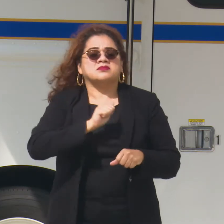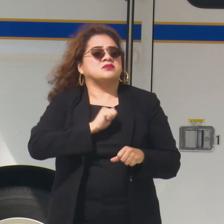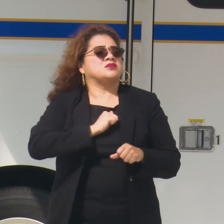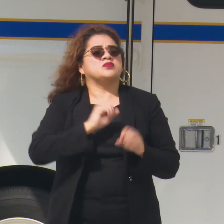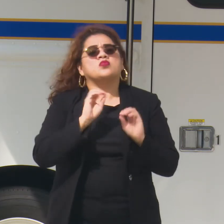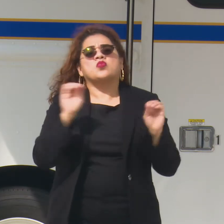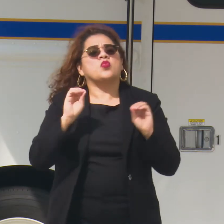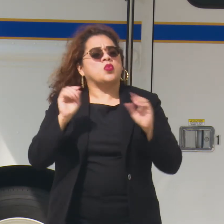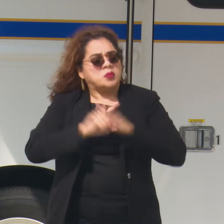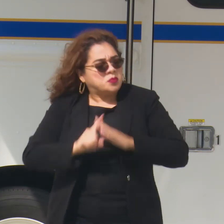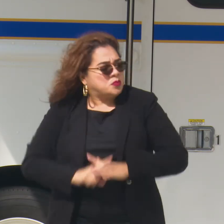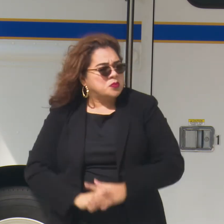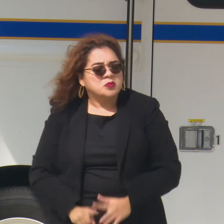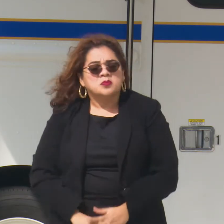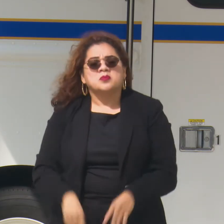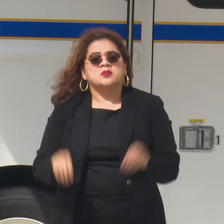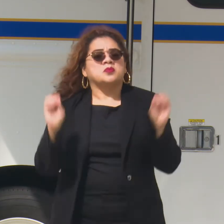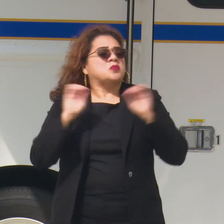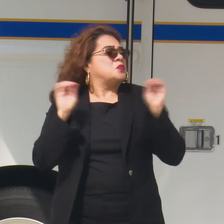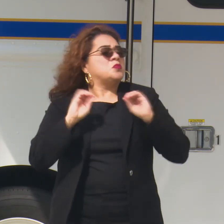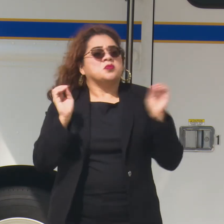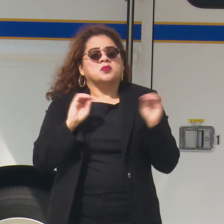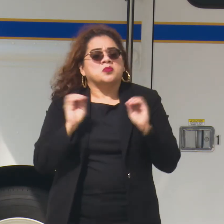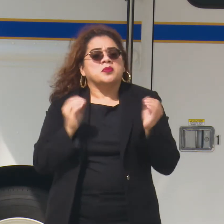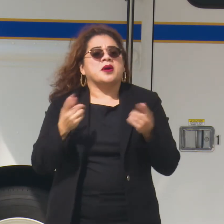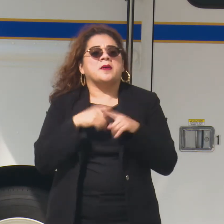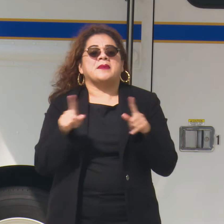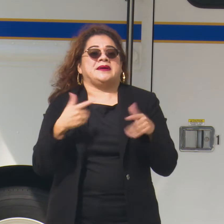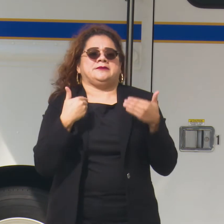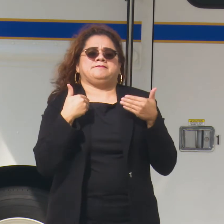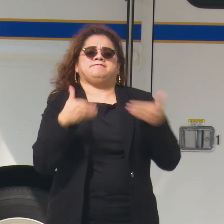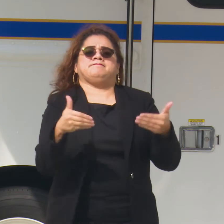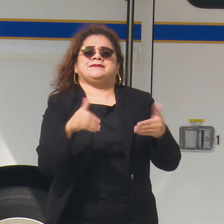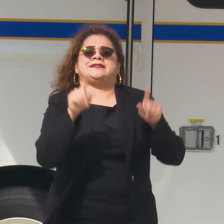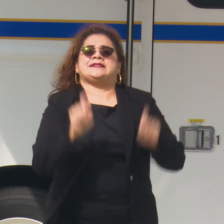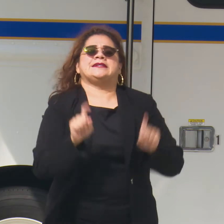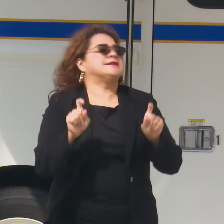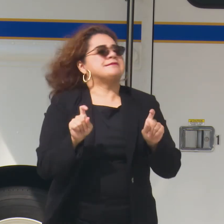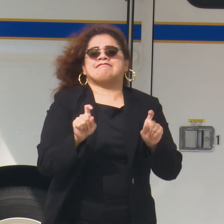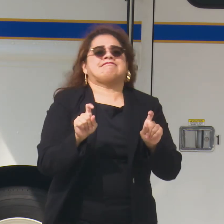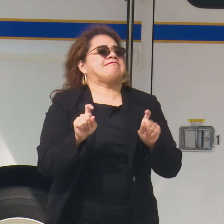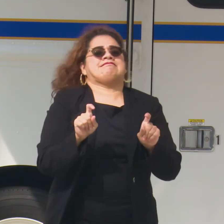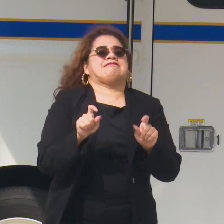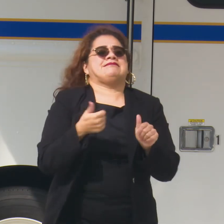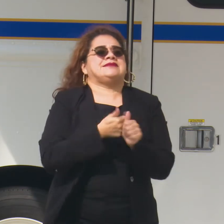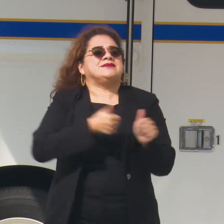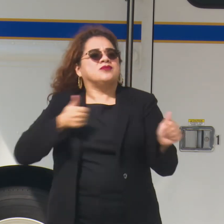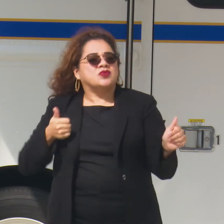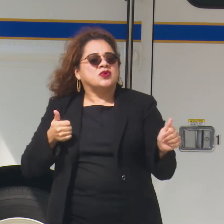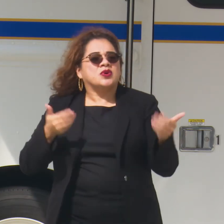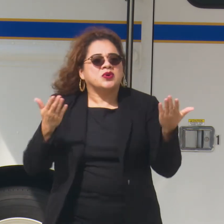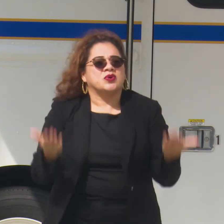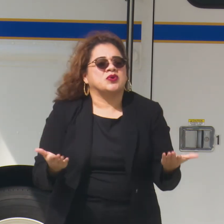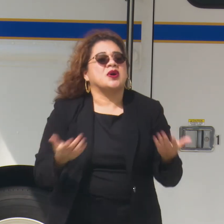job in the workplace. And so we have people in our community that also don't know what their rights are,